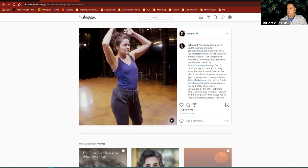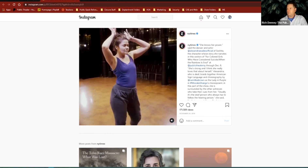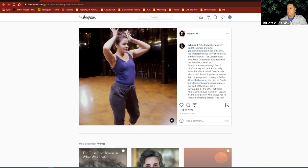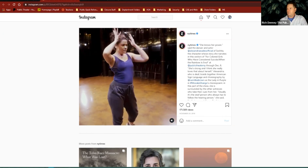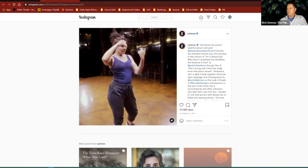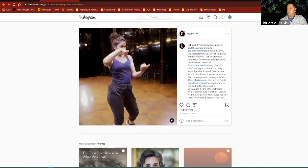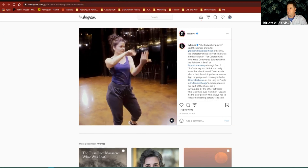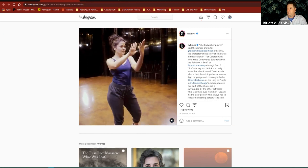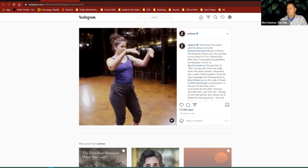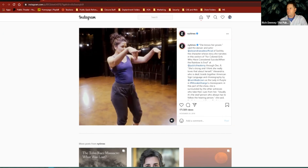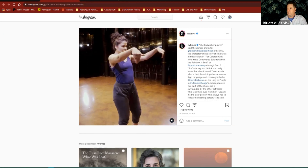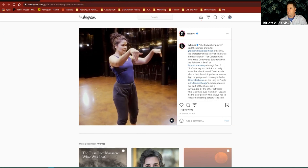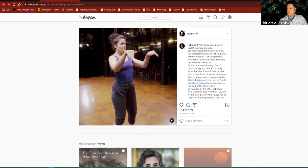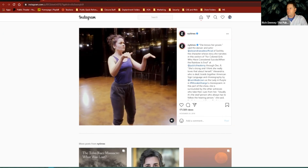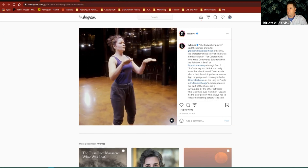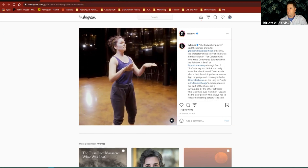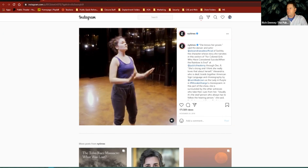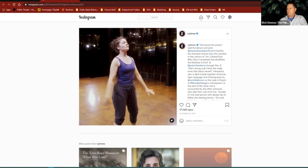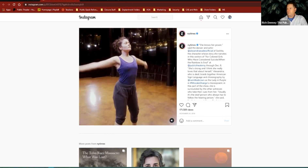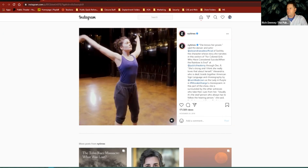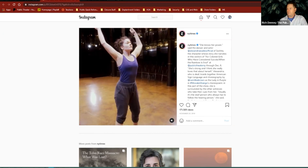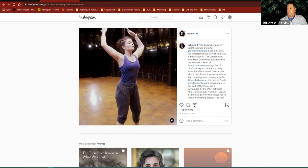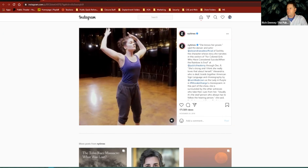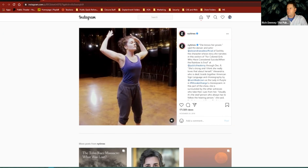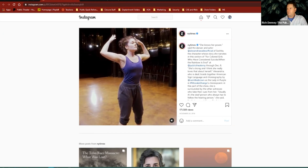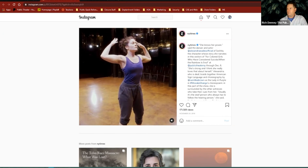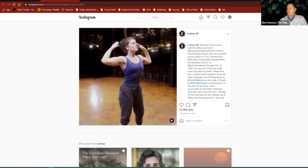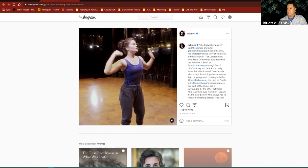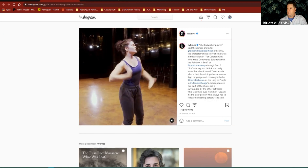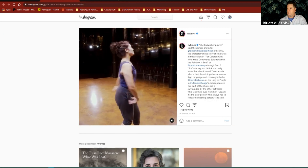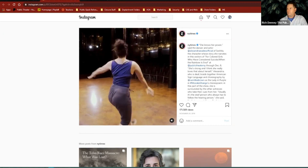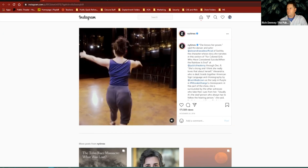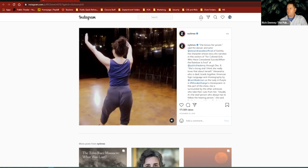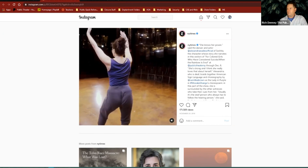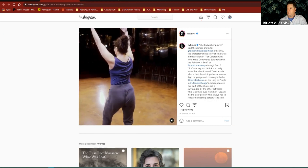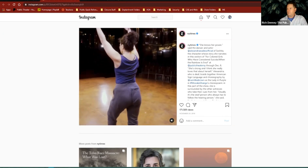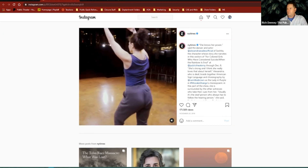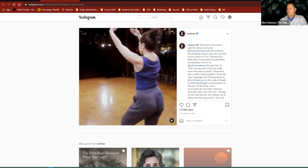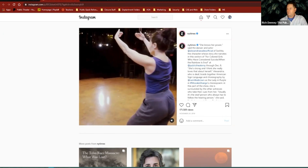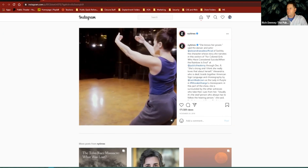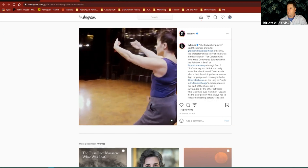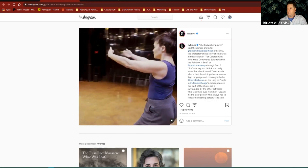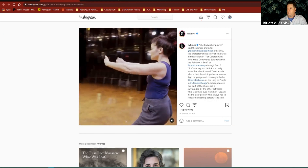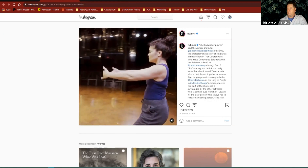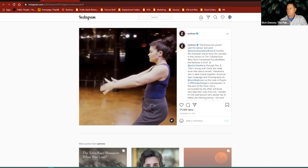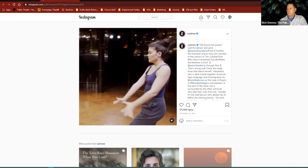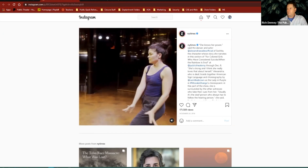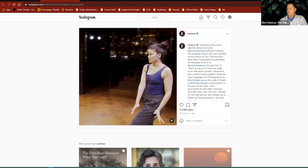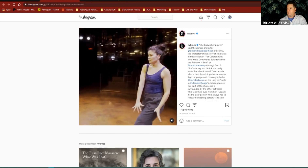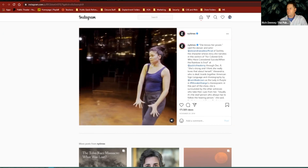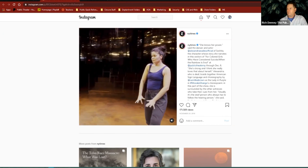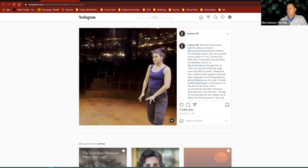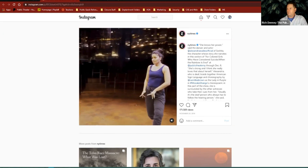like Nefertiti approaching her own two. She suddenly threw her